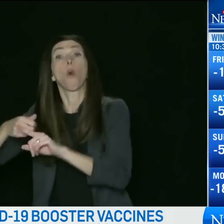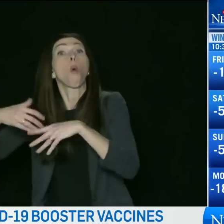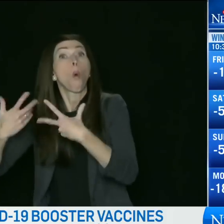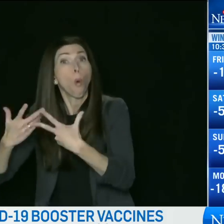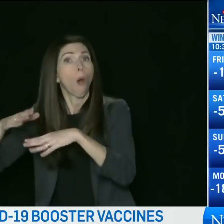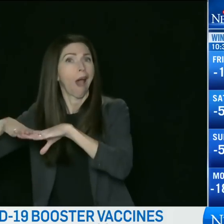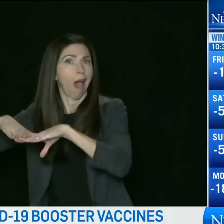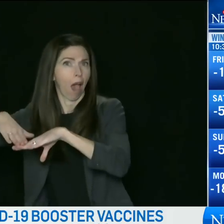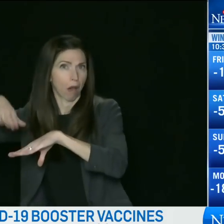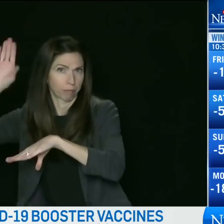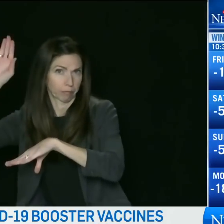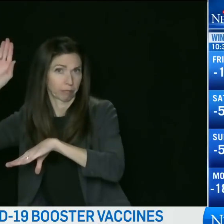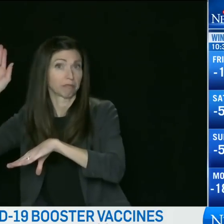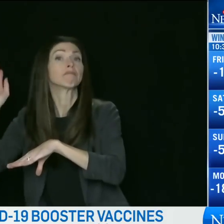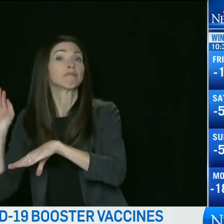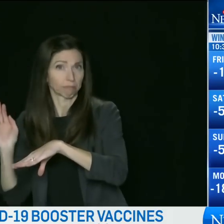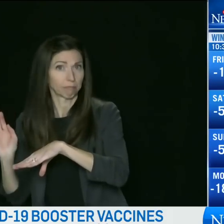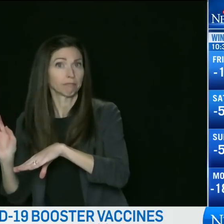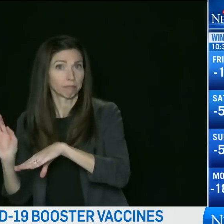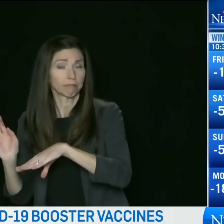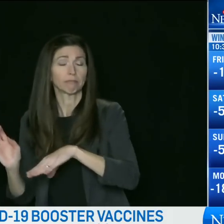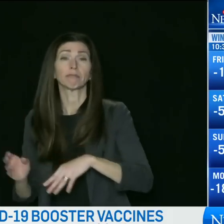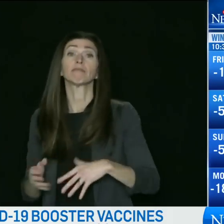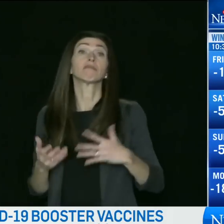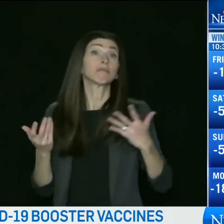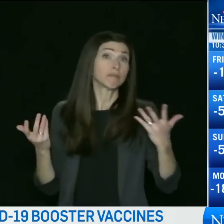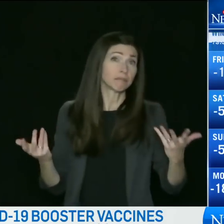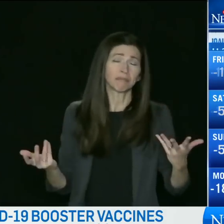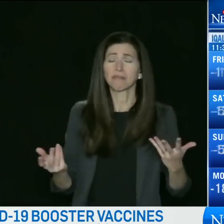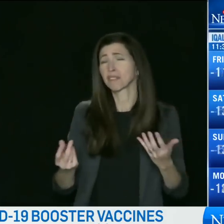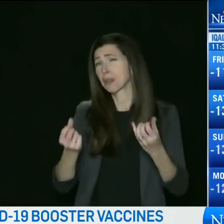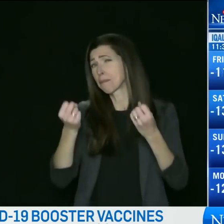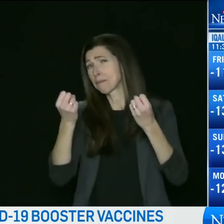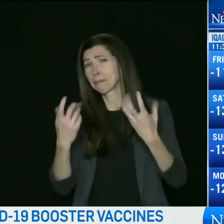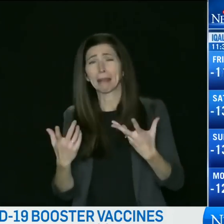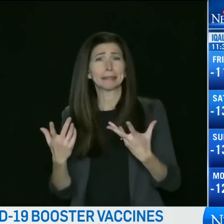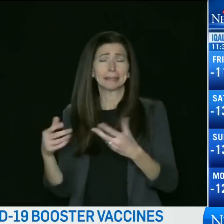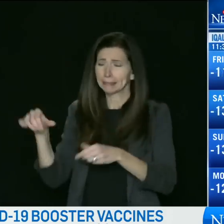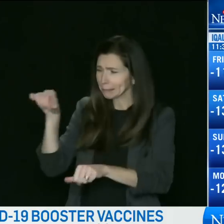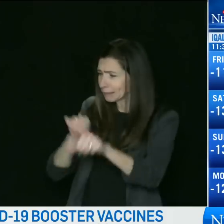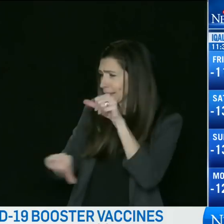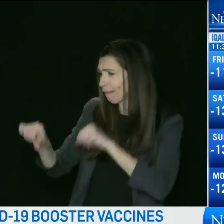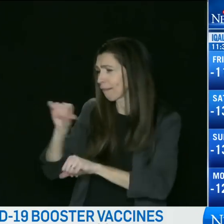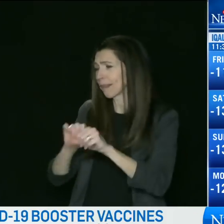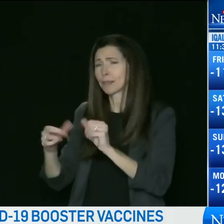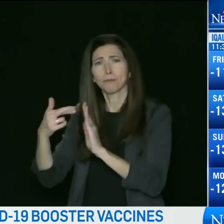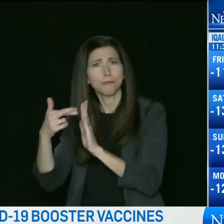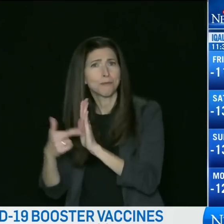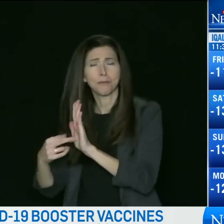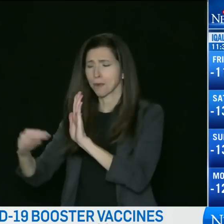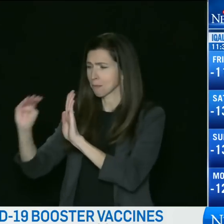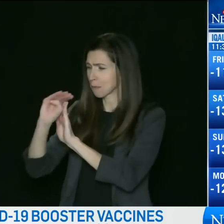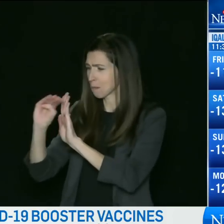SERIES OF VACCINES.